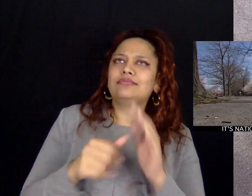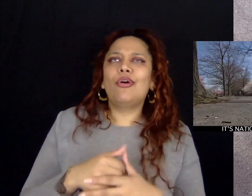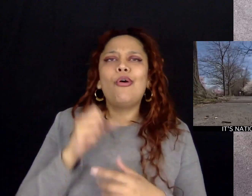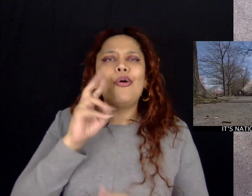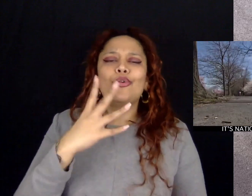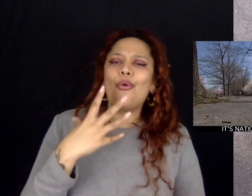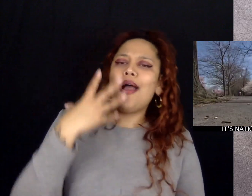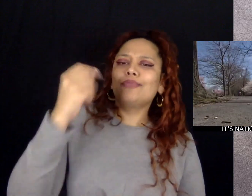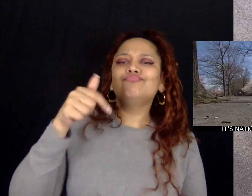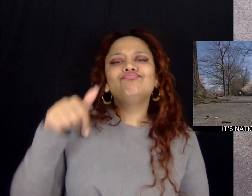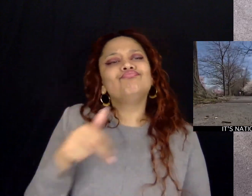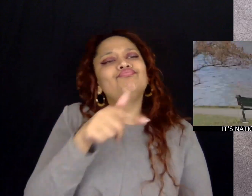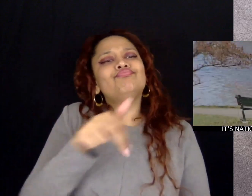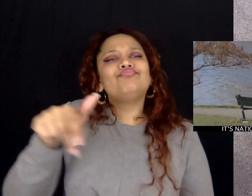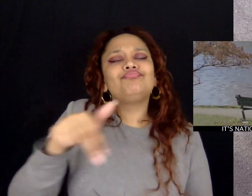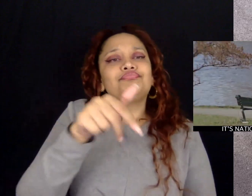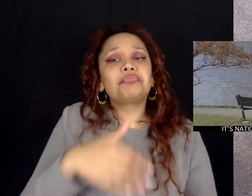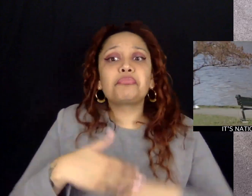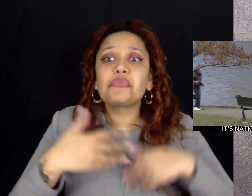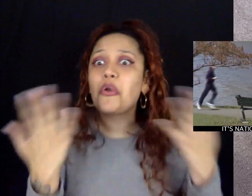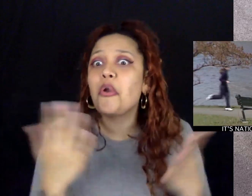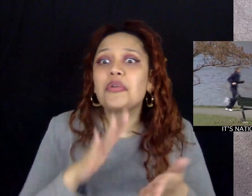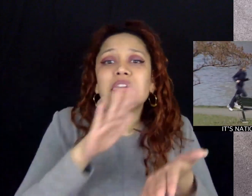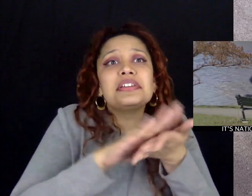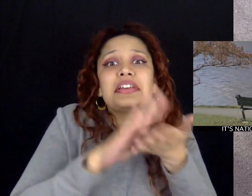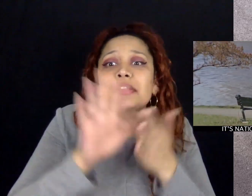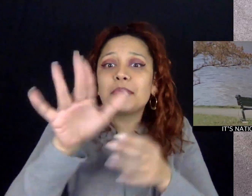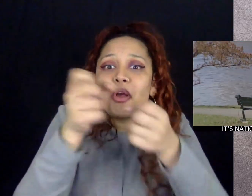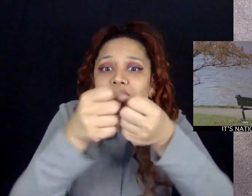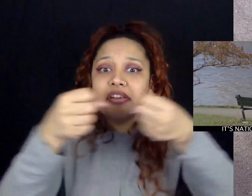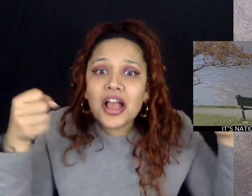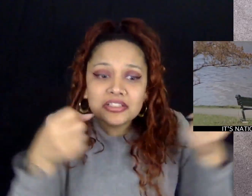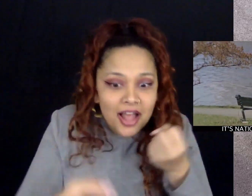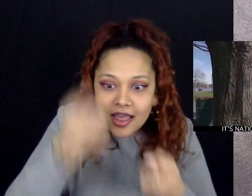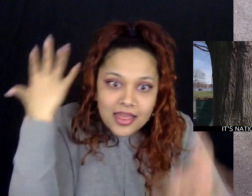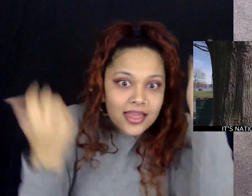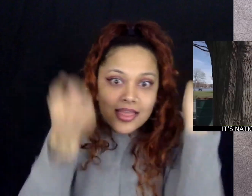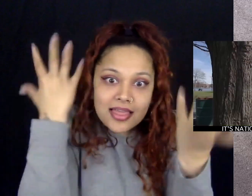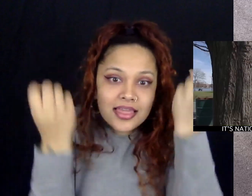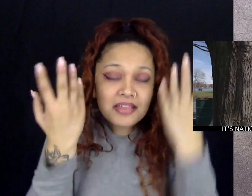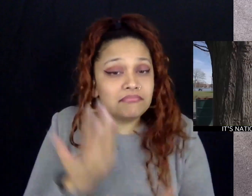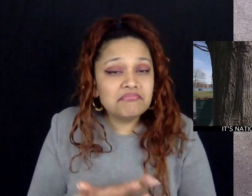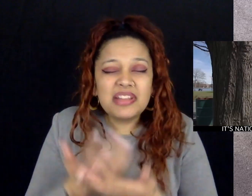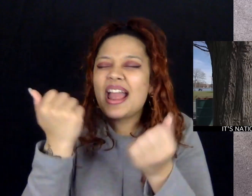remember those have a conversation uninterrupted by technology go for a hike clean out your closets